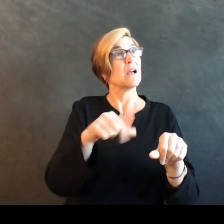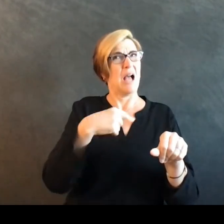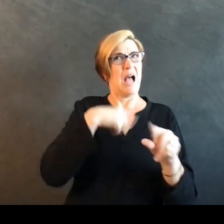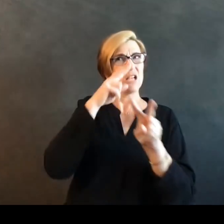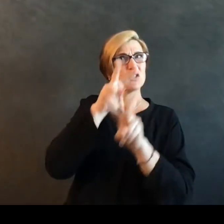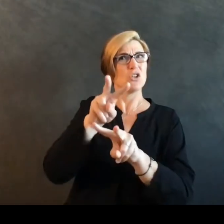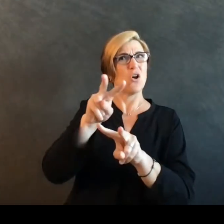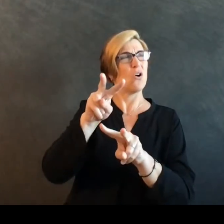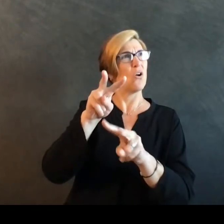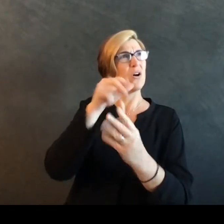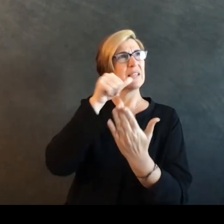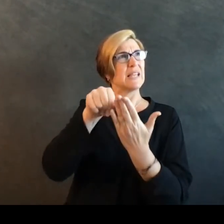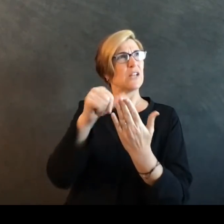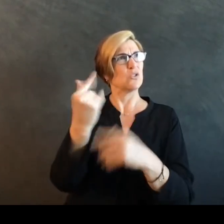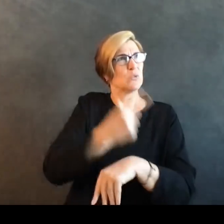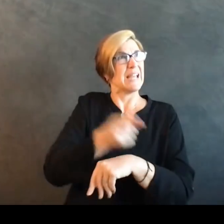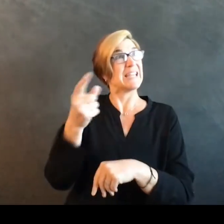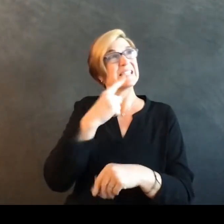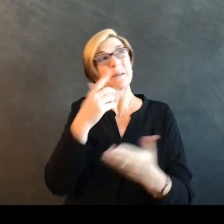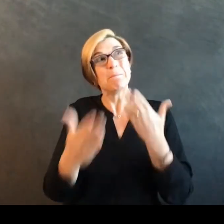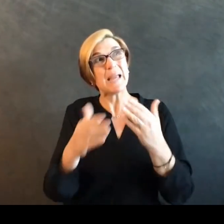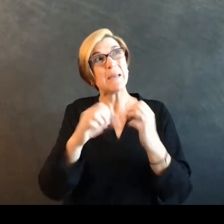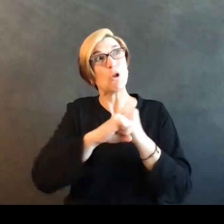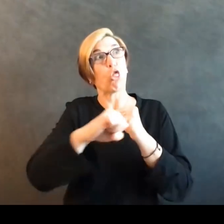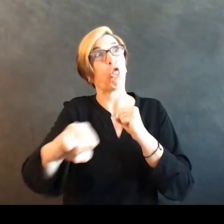that that process could take up to five weeks that takes you to mid-august is